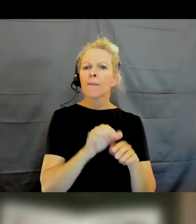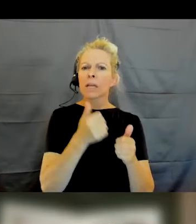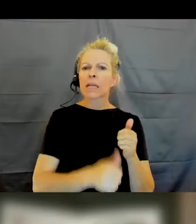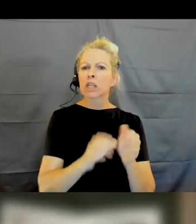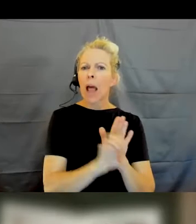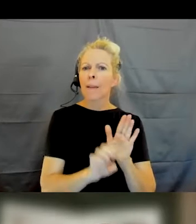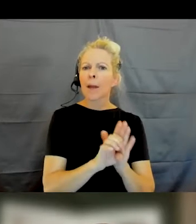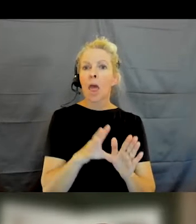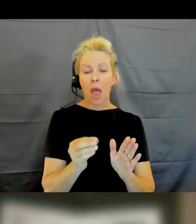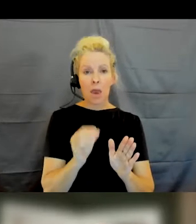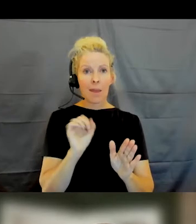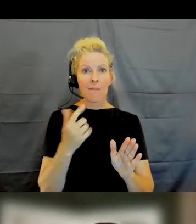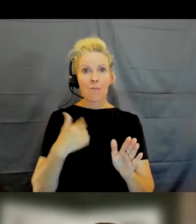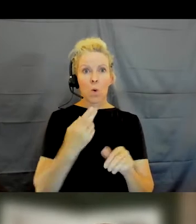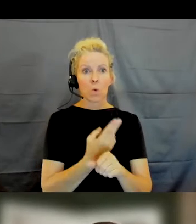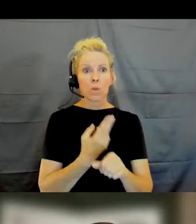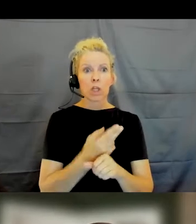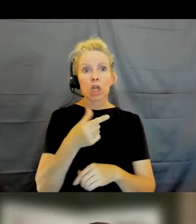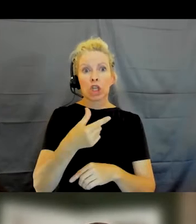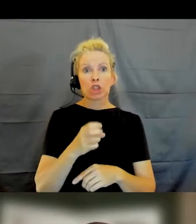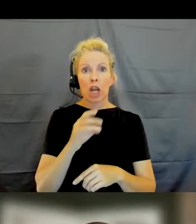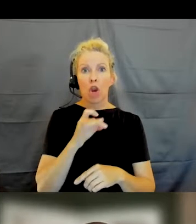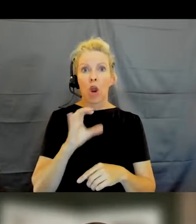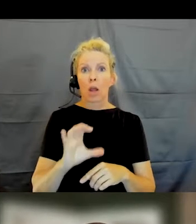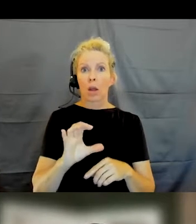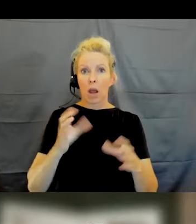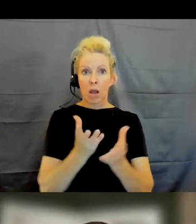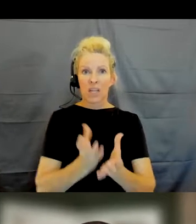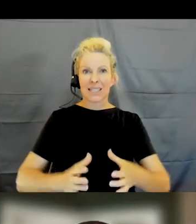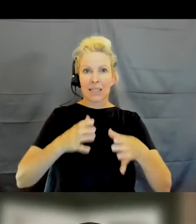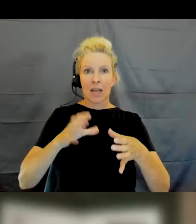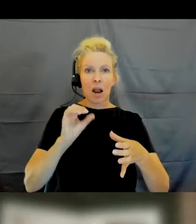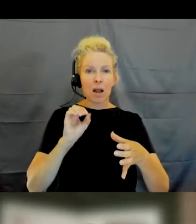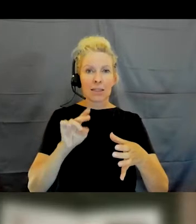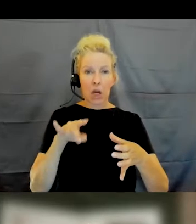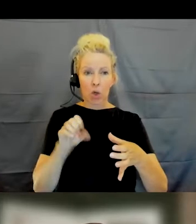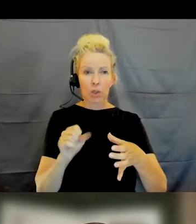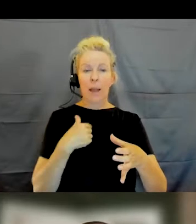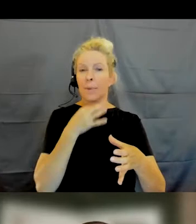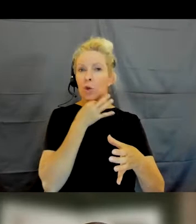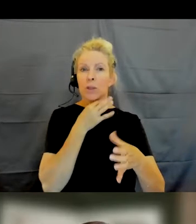containers, is there a semantic element that should be used instead? I won't even give you an